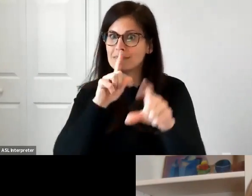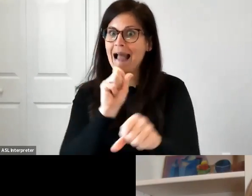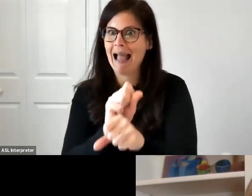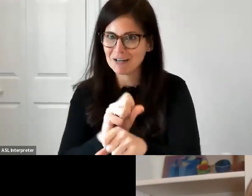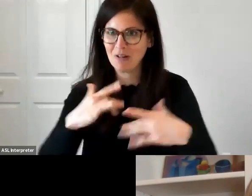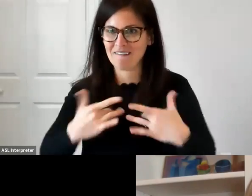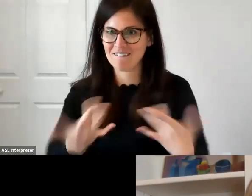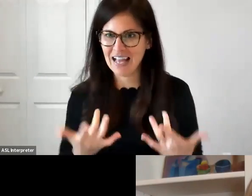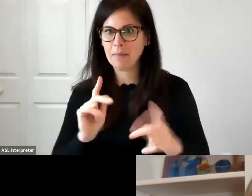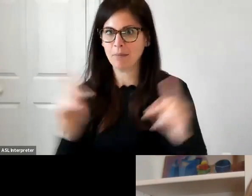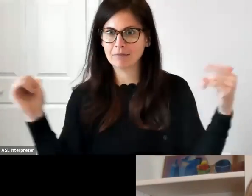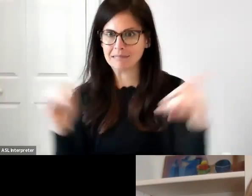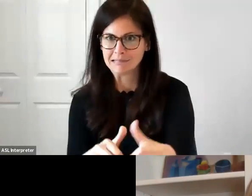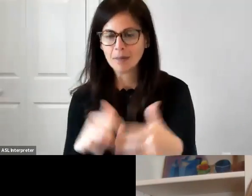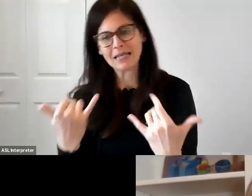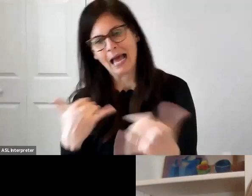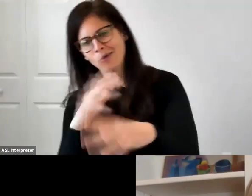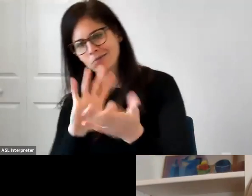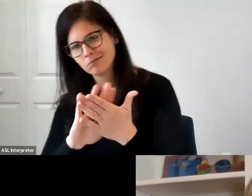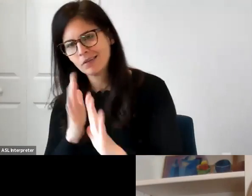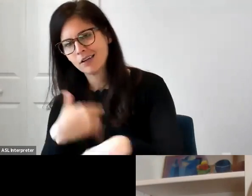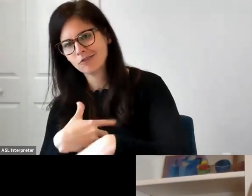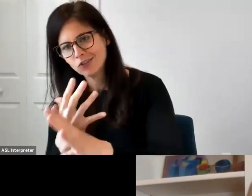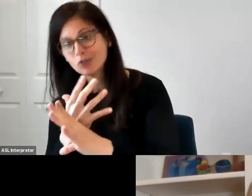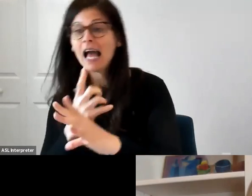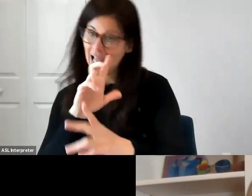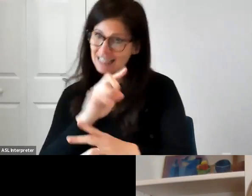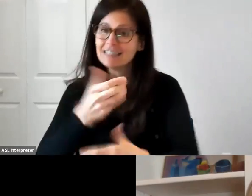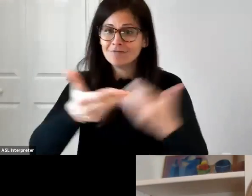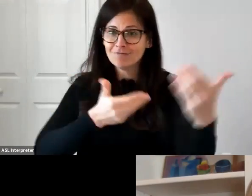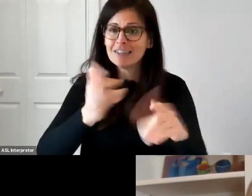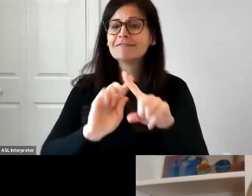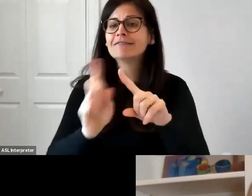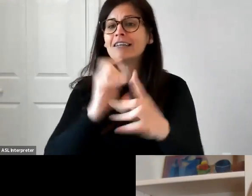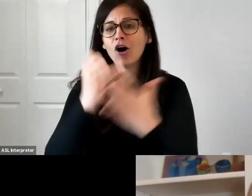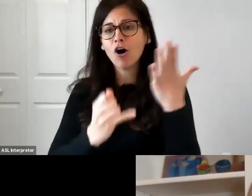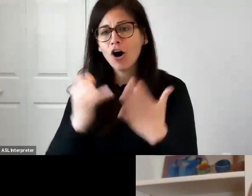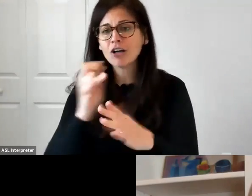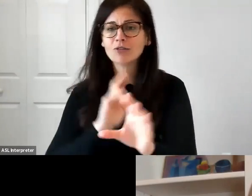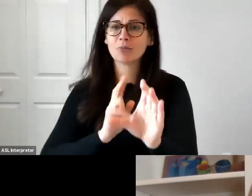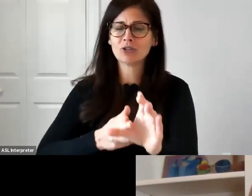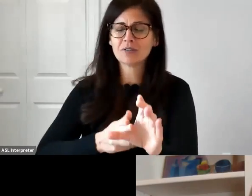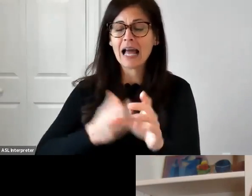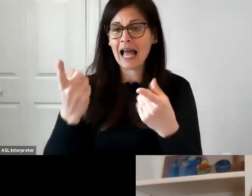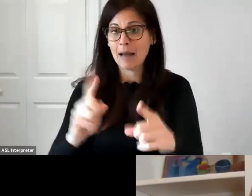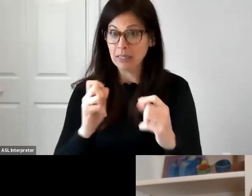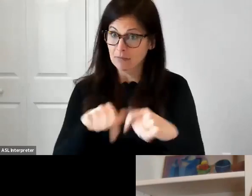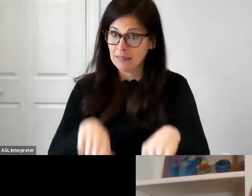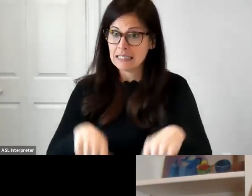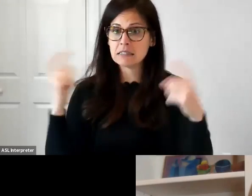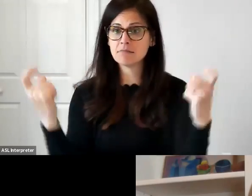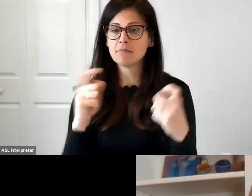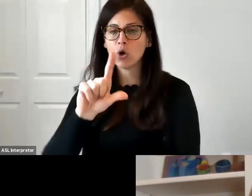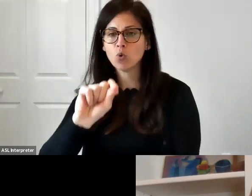that I invited to participate. When we did this in 2018, we had entertainers,